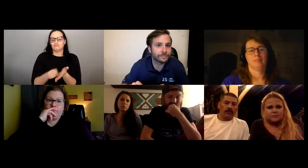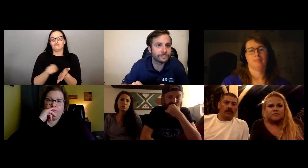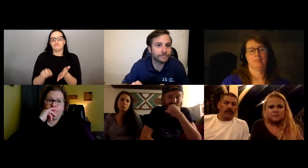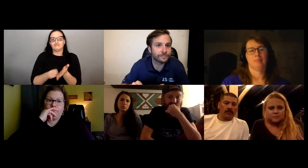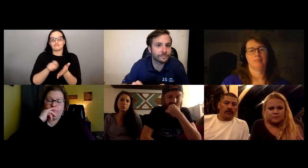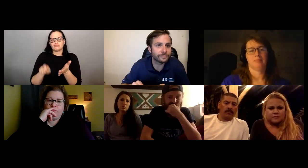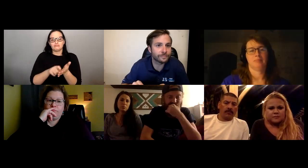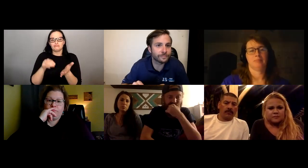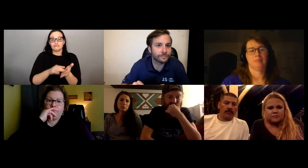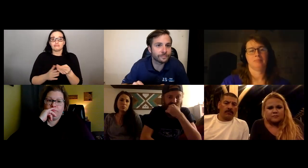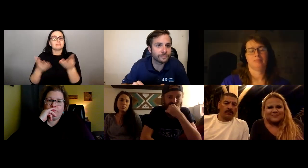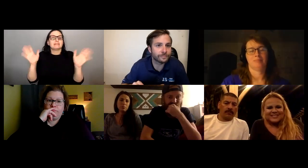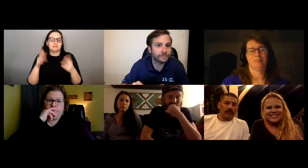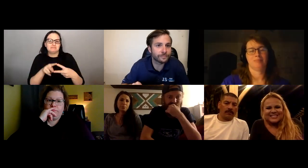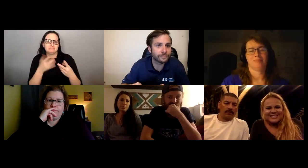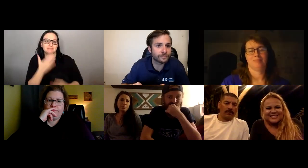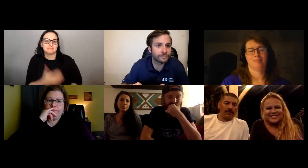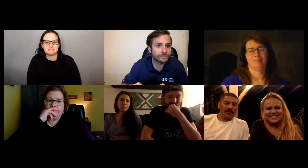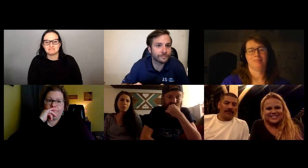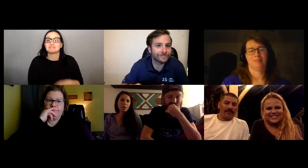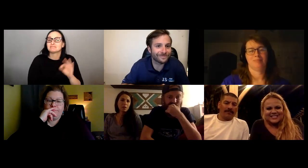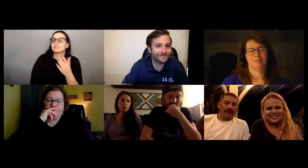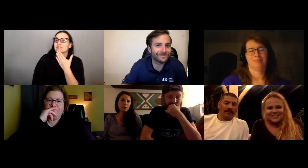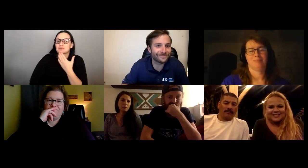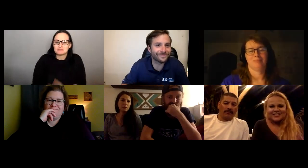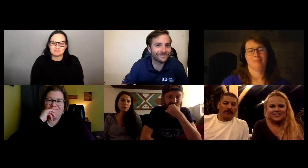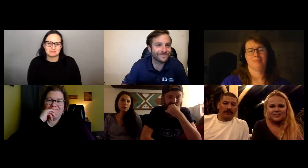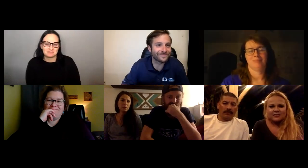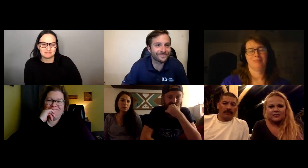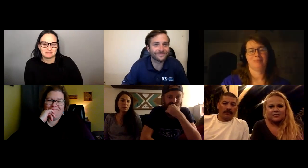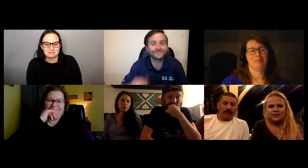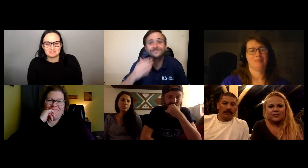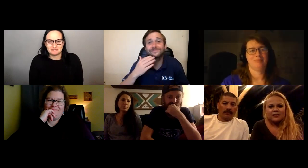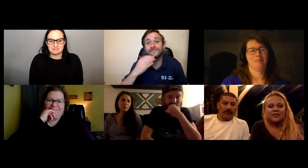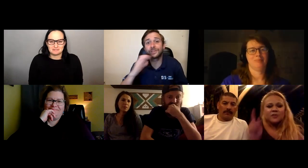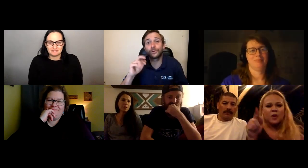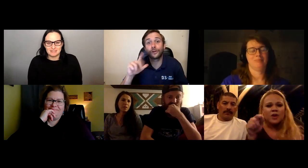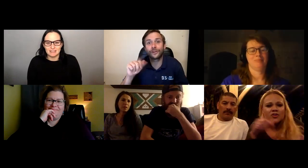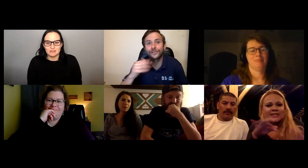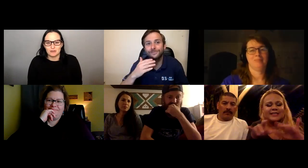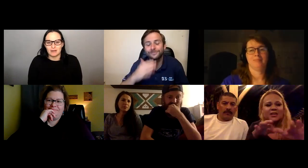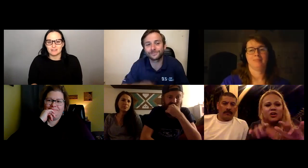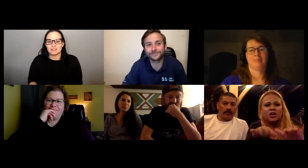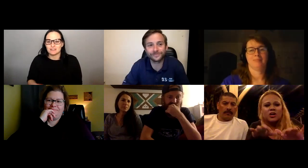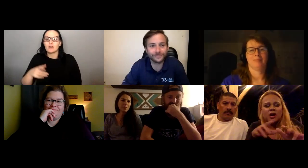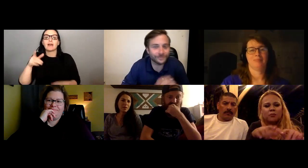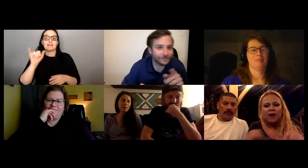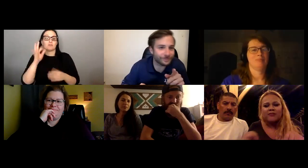and that's it thank you thank you